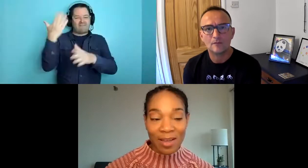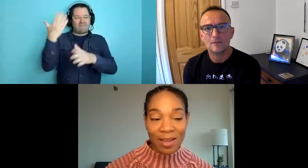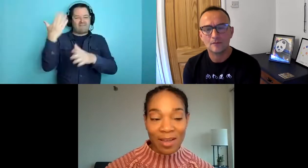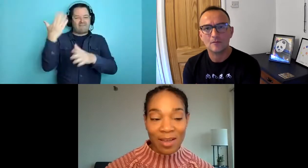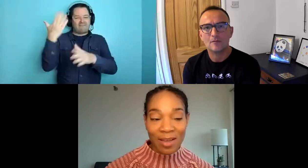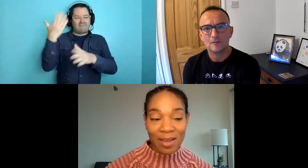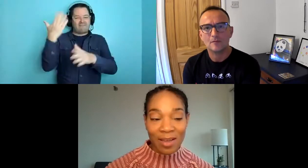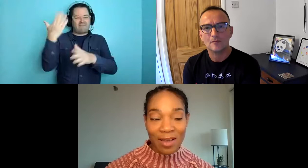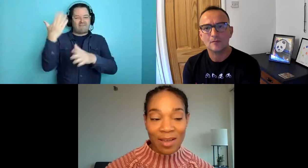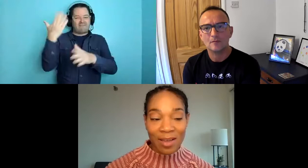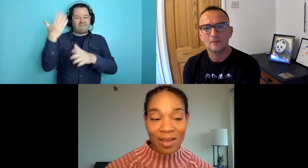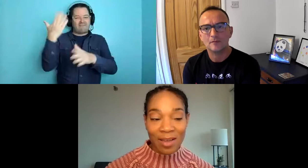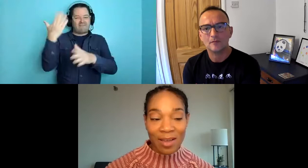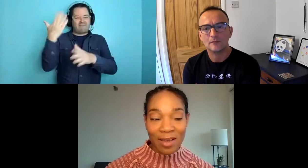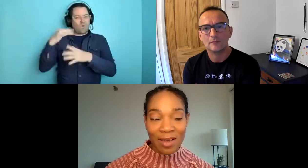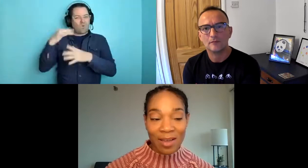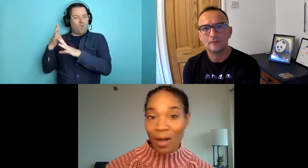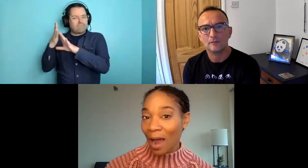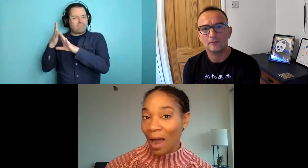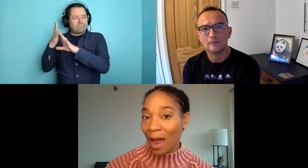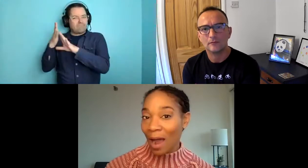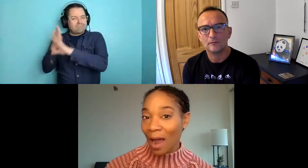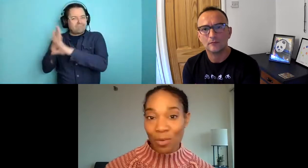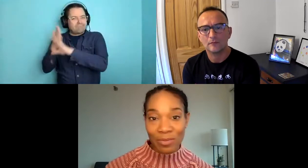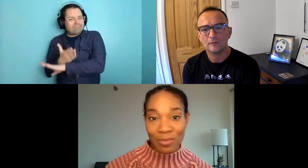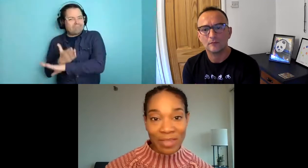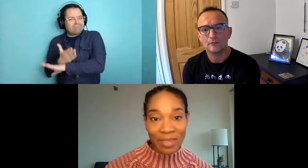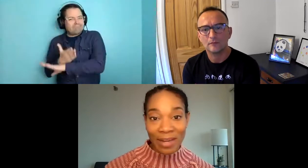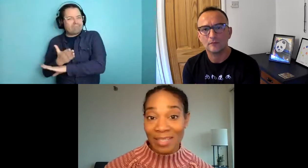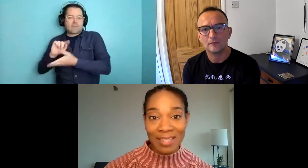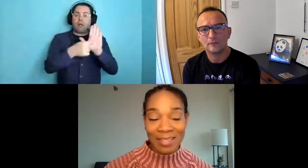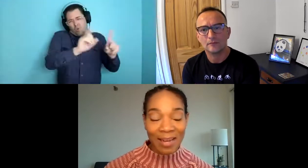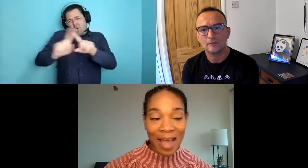needs to be and so that is_the premise of the Queens